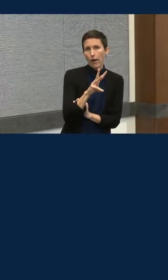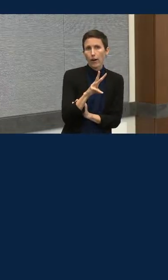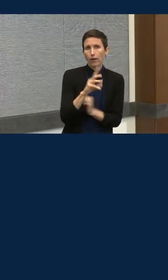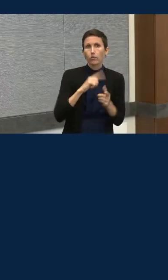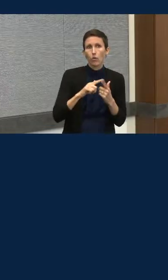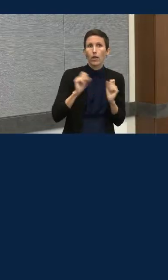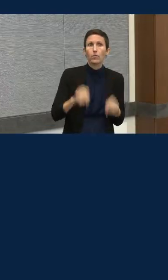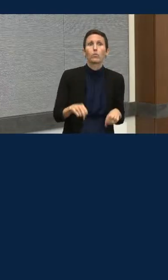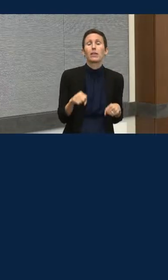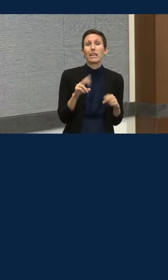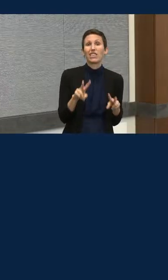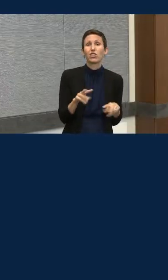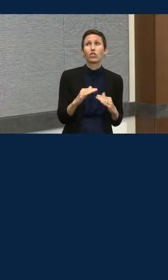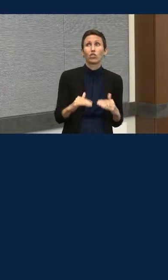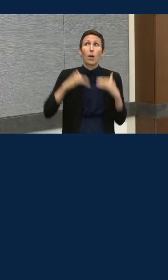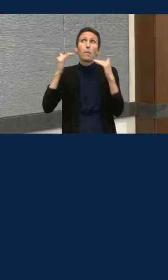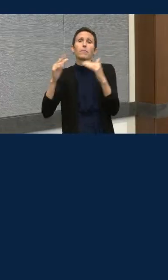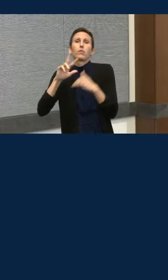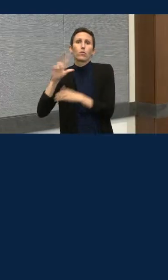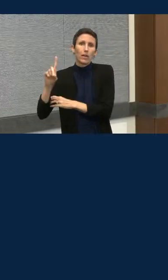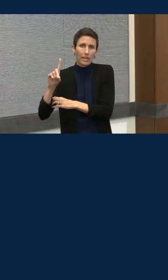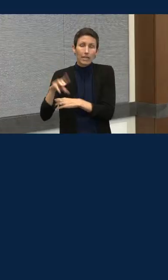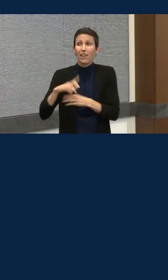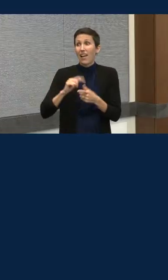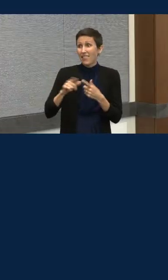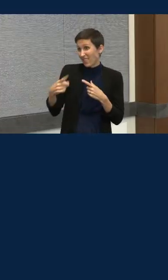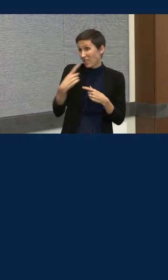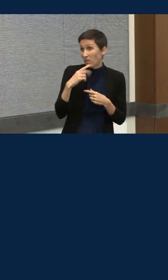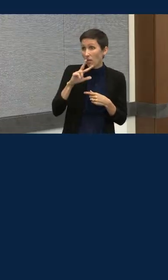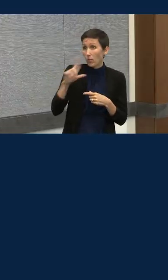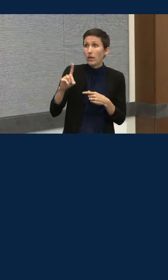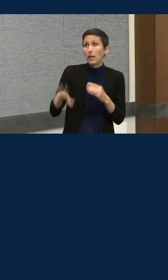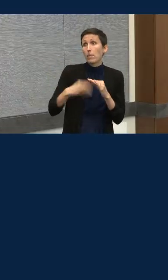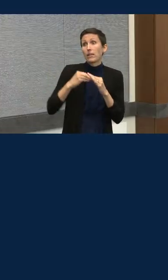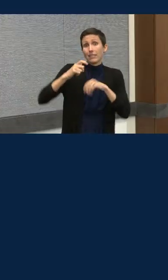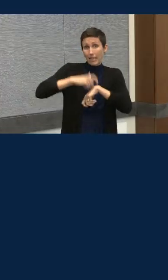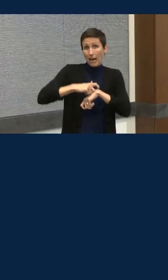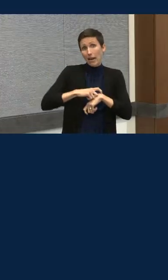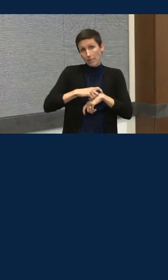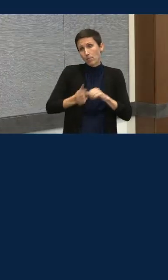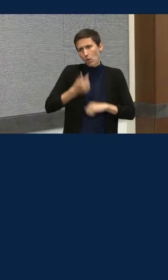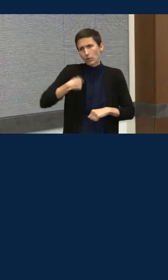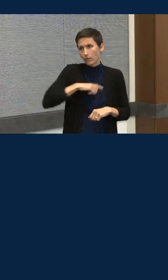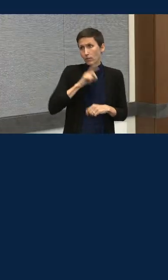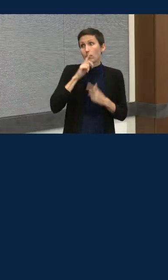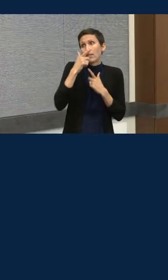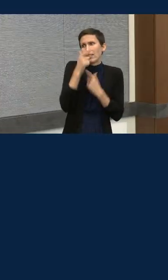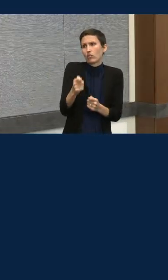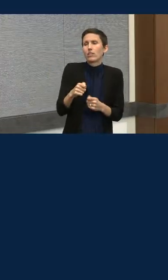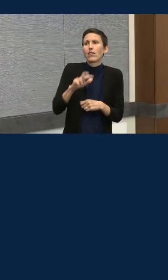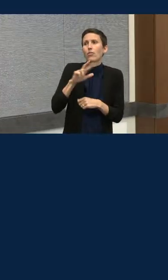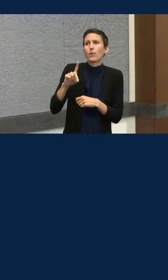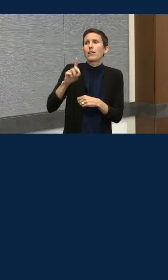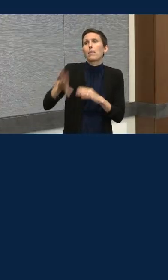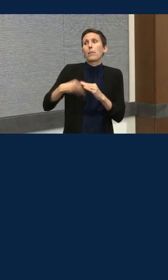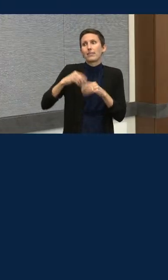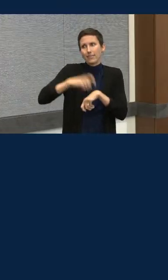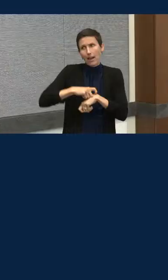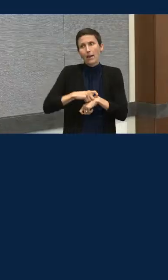like you said 3D plus time which is what many of us here are reallied interest in MRI. Great